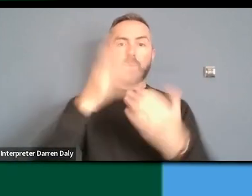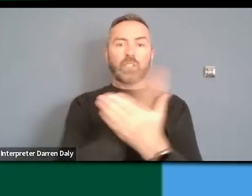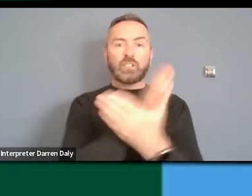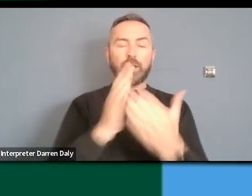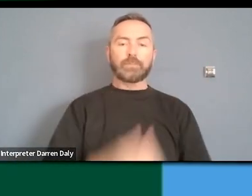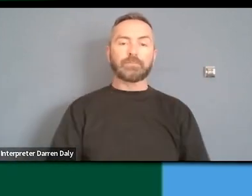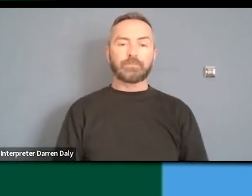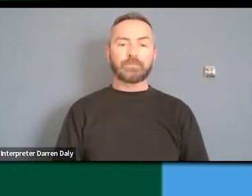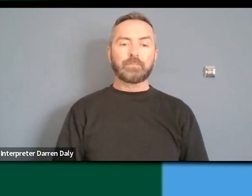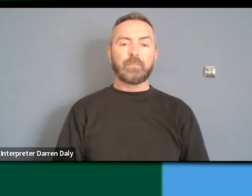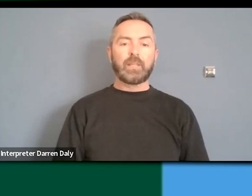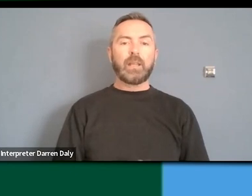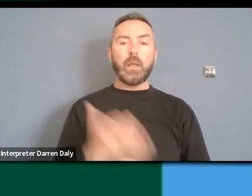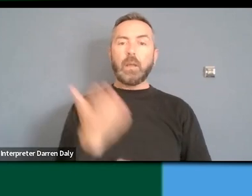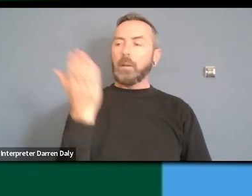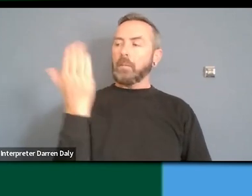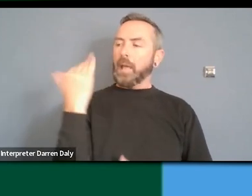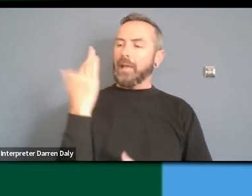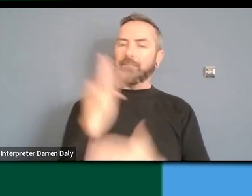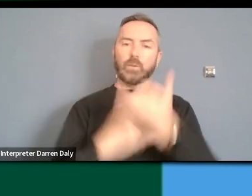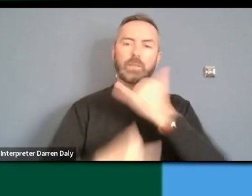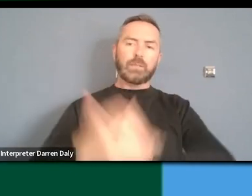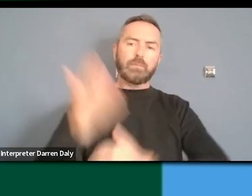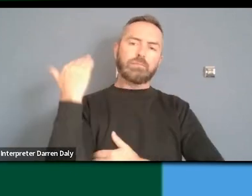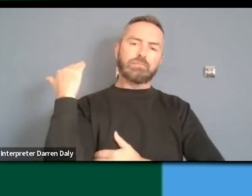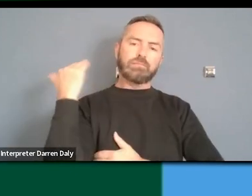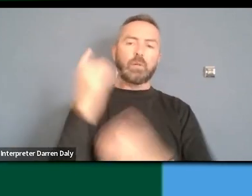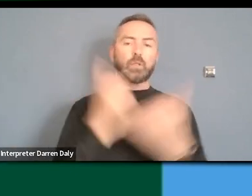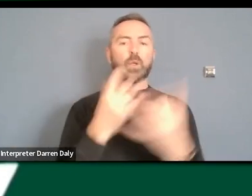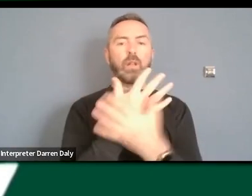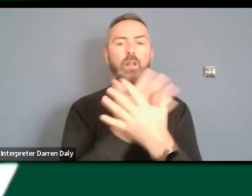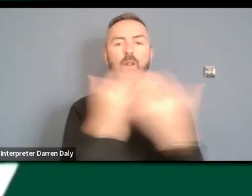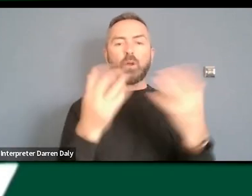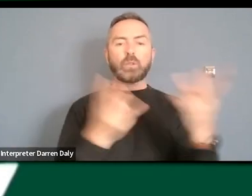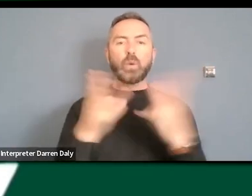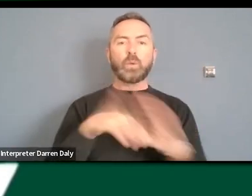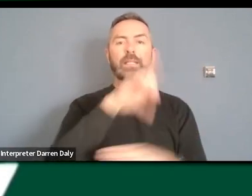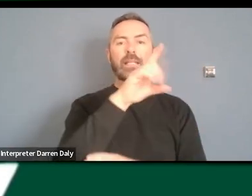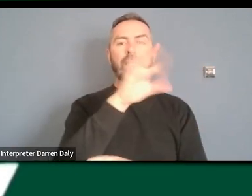Over the past few years we have done a lot of work with DFI, on Make Way Day